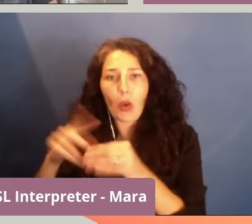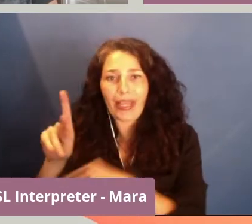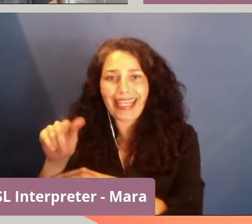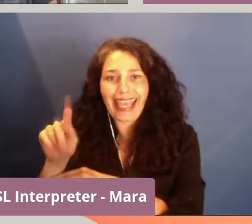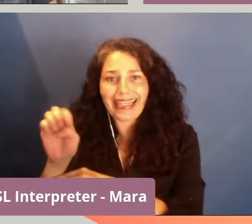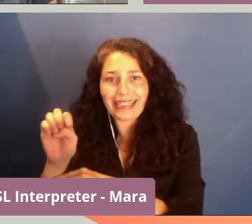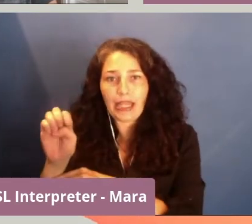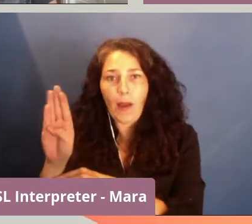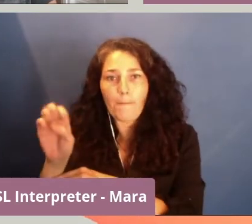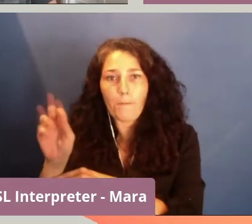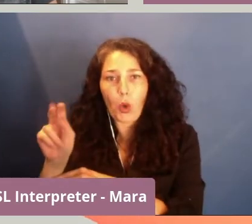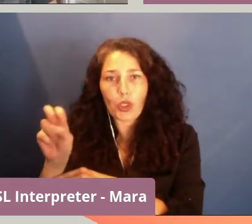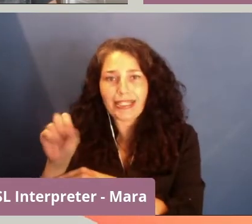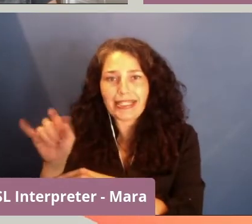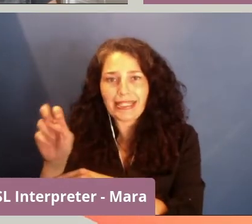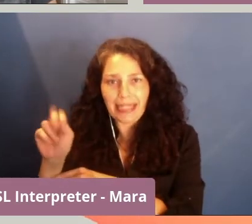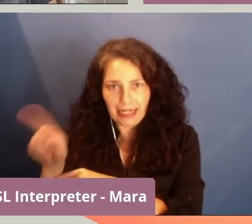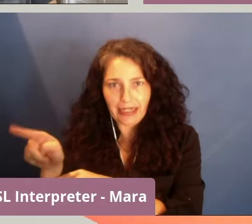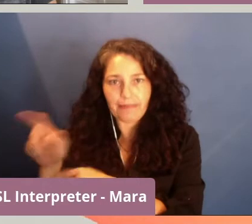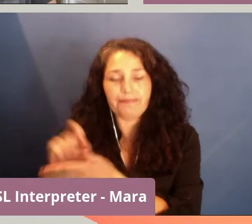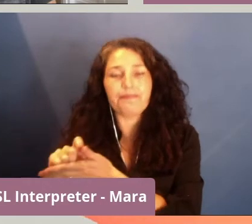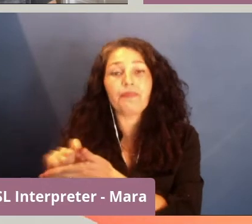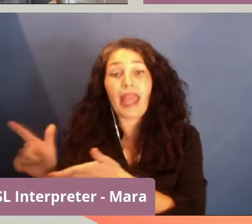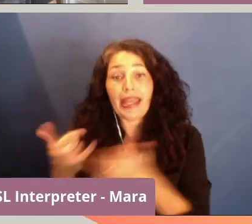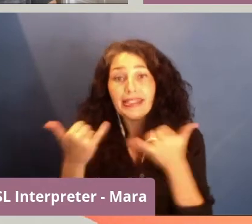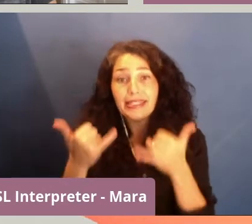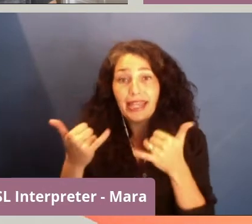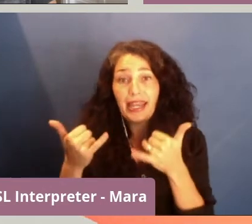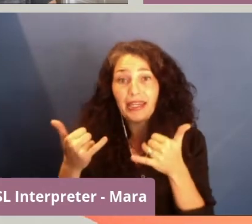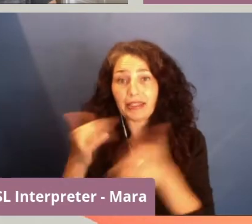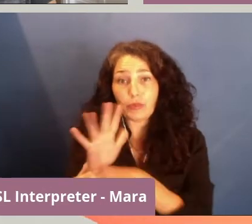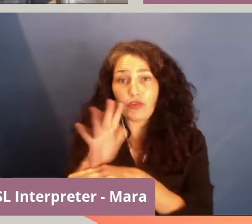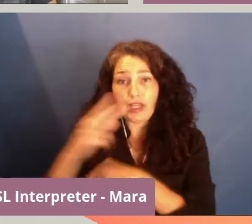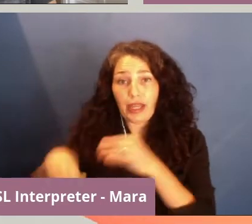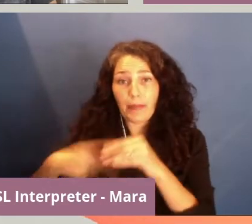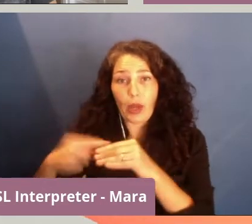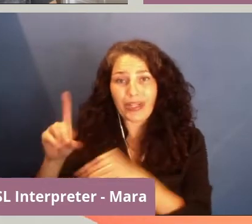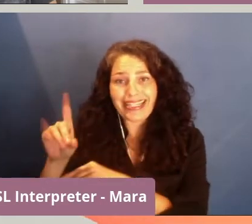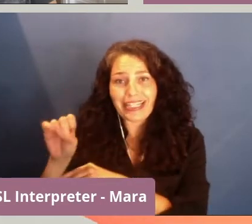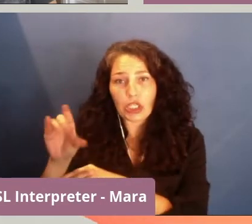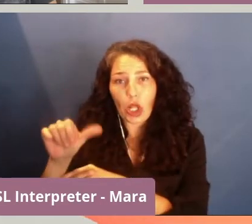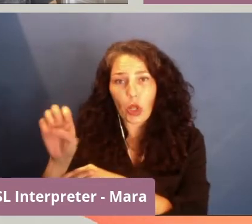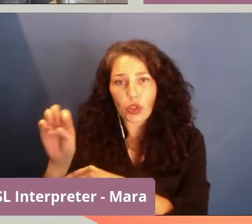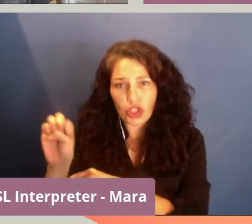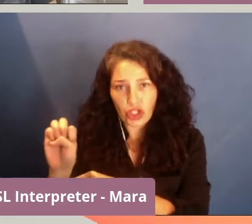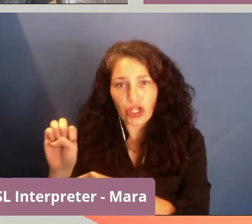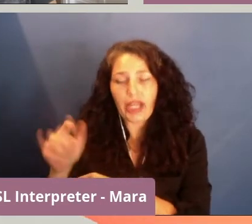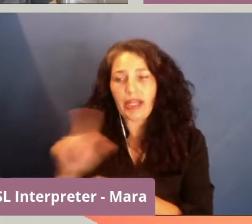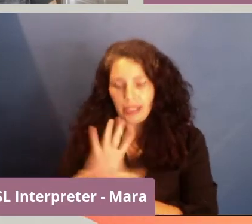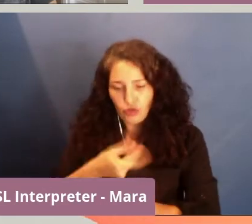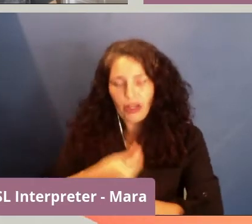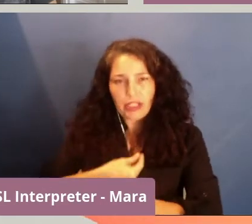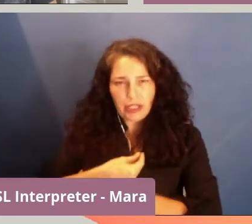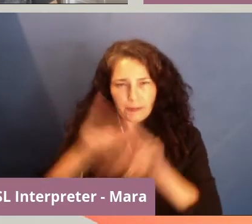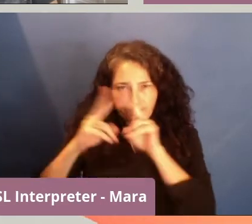And this year's film, "Disclosure", is an unprecedented eye-opening look at transgender depictions in film and television,